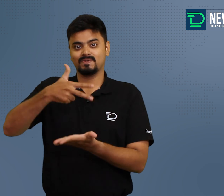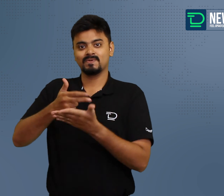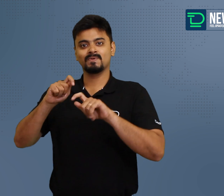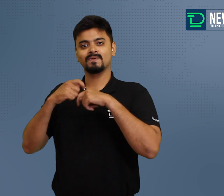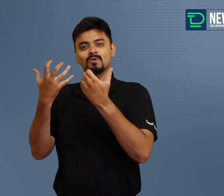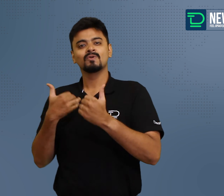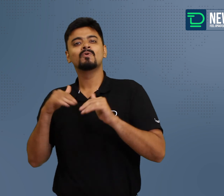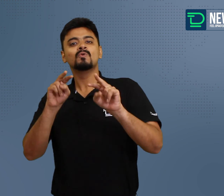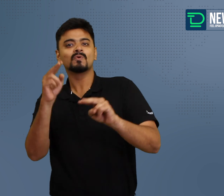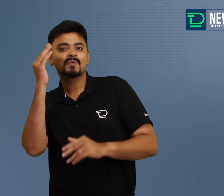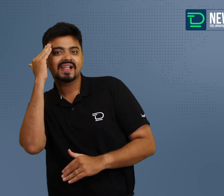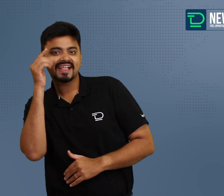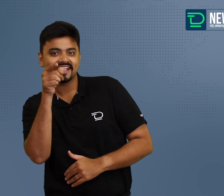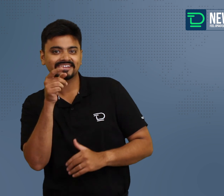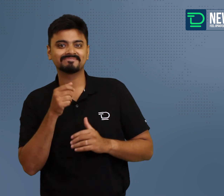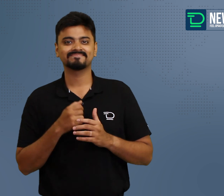Our Deaf Talk wants to see your comments